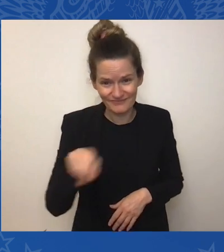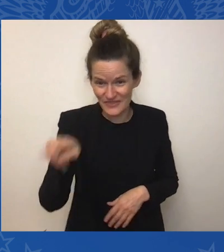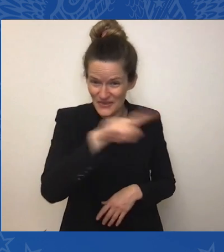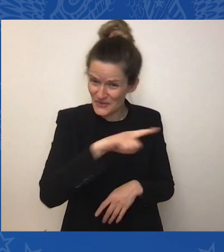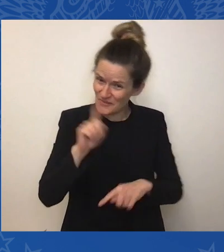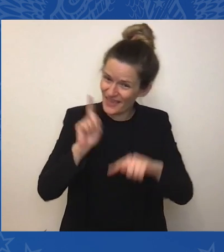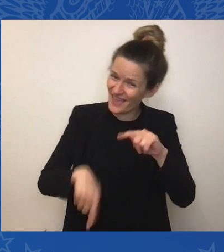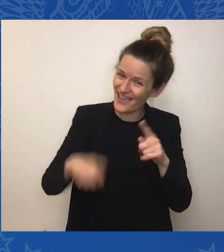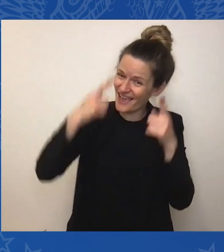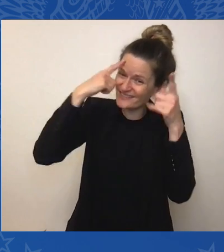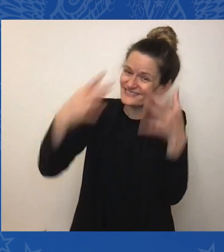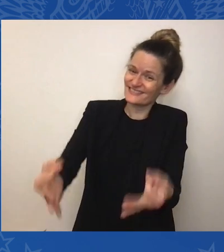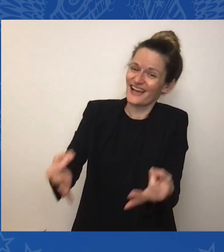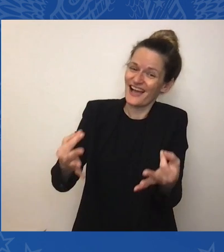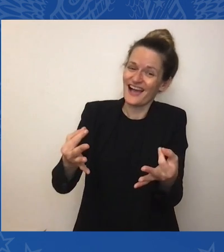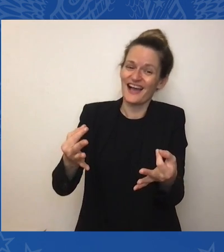to change the trajectory of a nation.